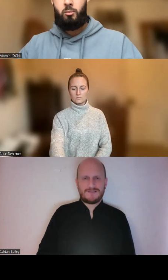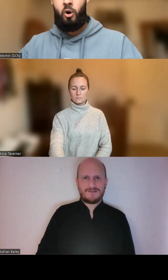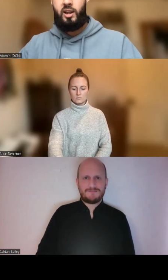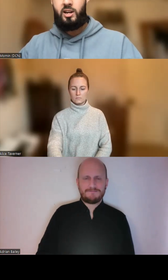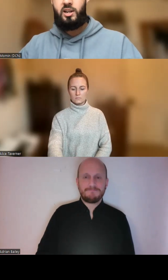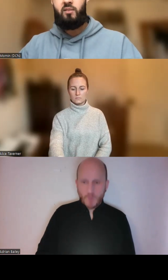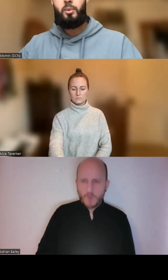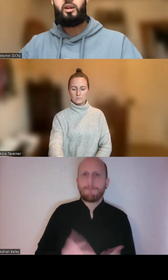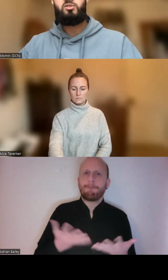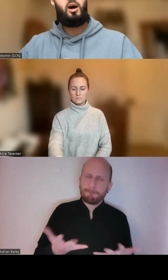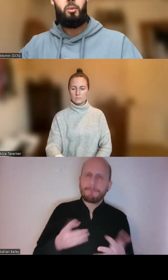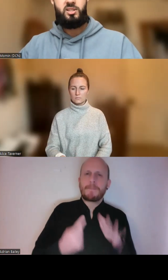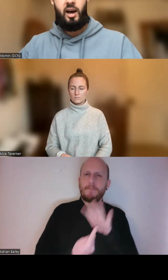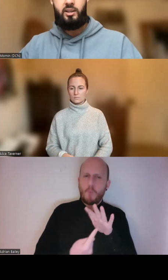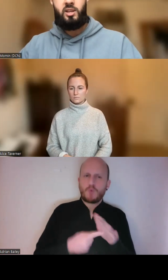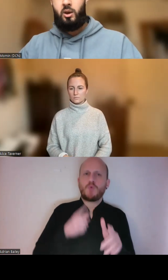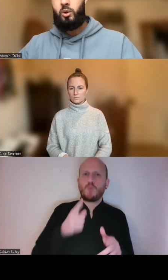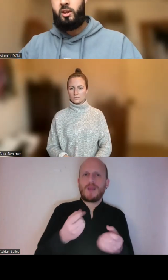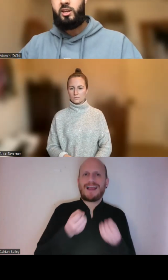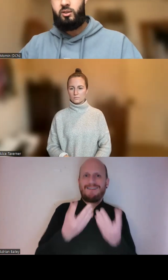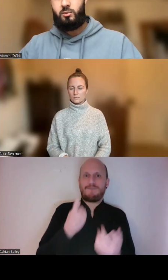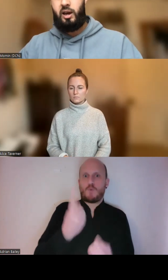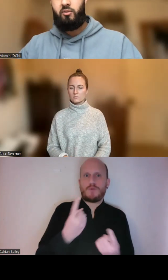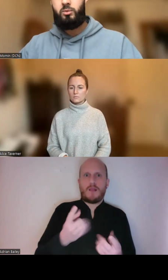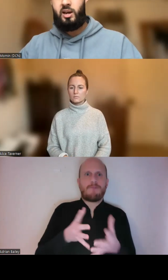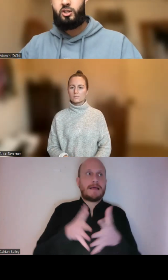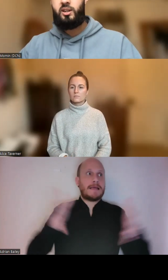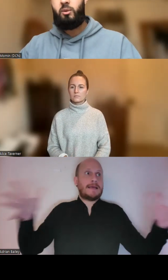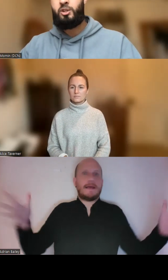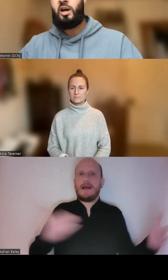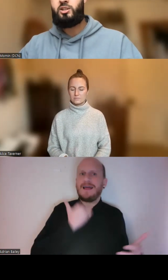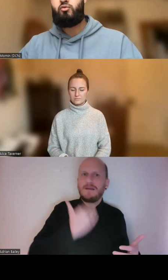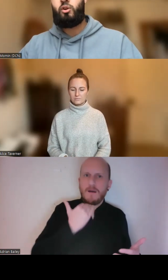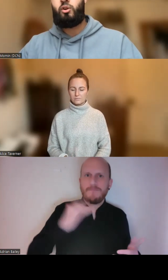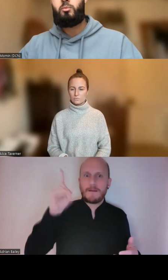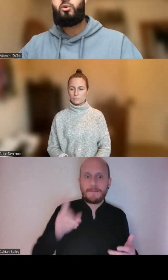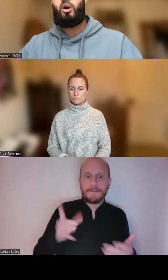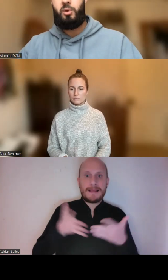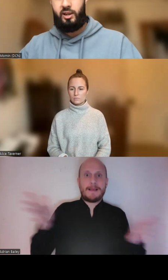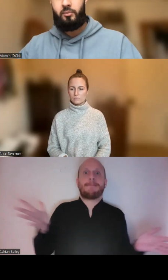It's important to actually have a big enough sample size within each of these platforms and actually give them a chance to run properly.